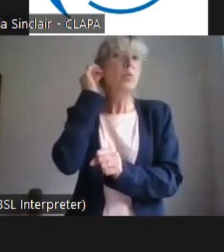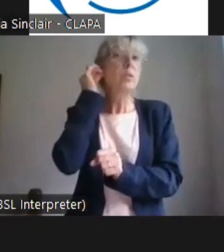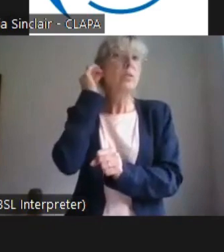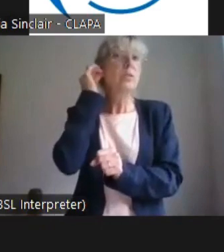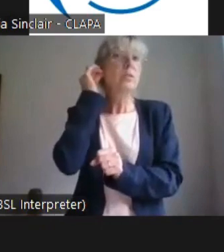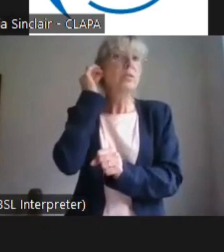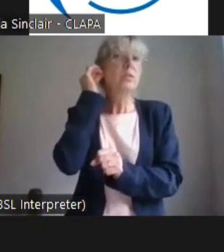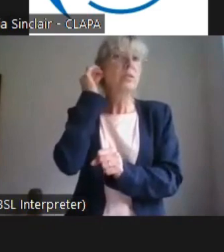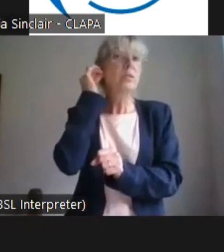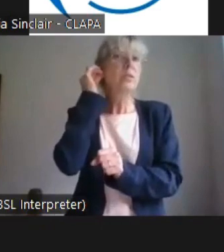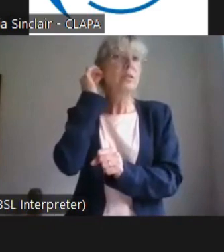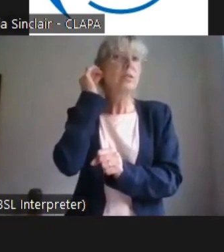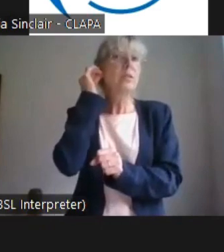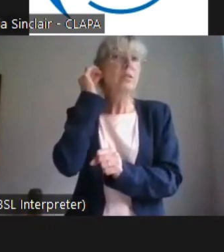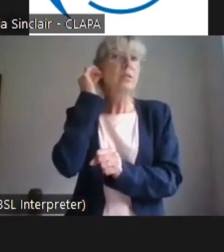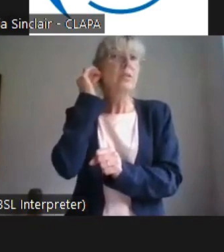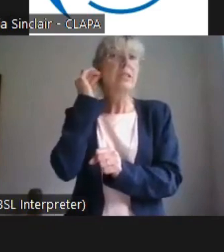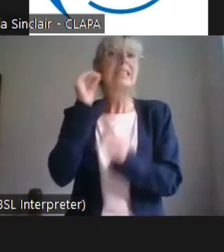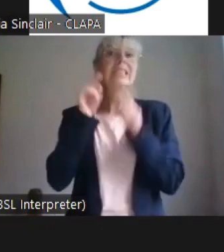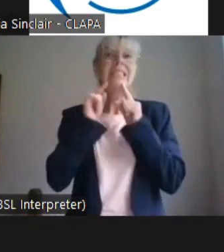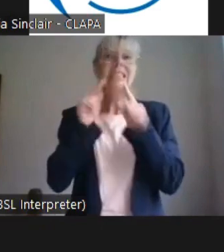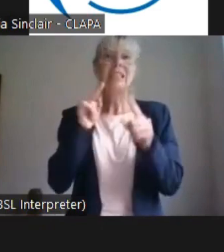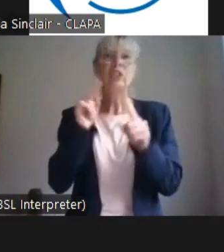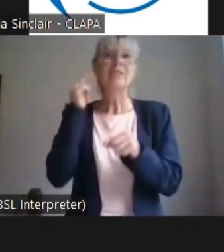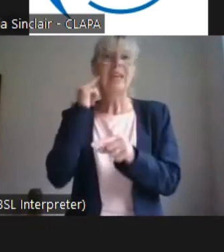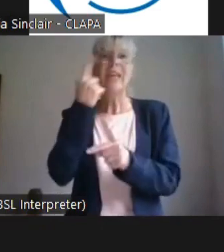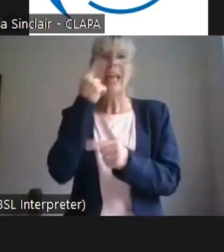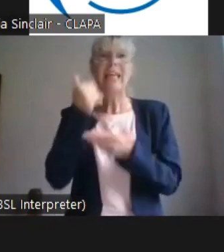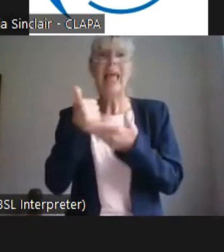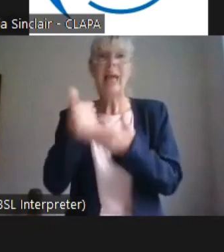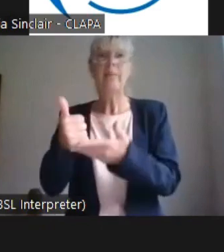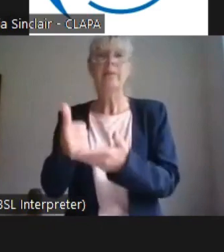they're fantastic so certainly that's something to look into if you haven't got it in place